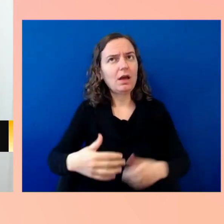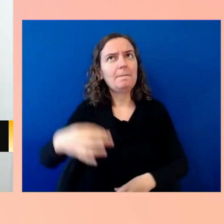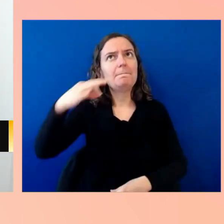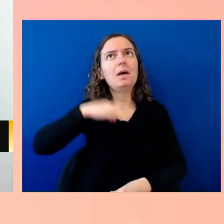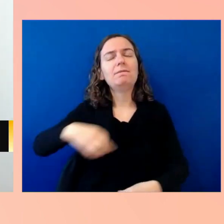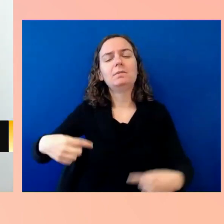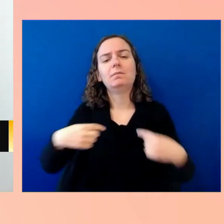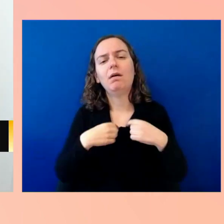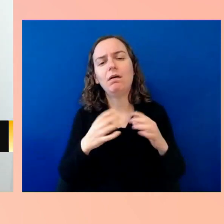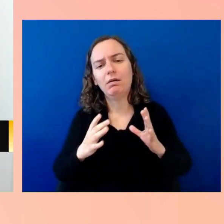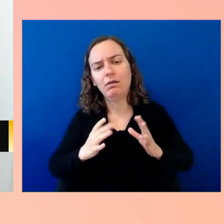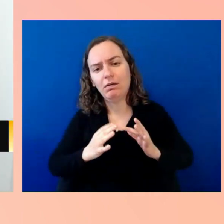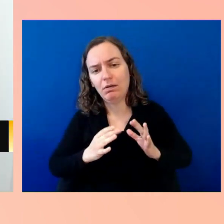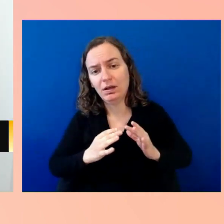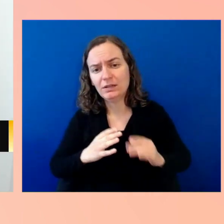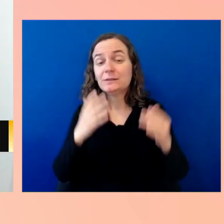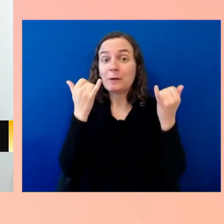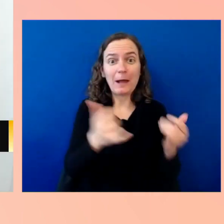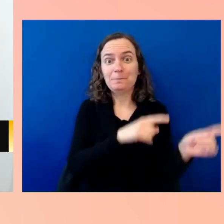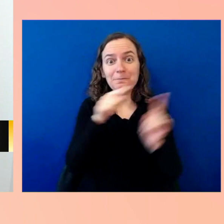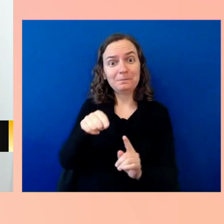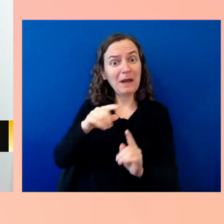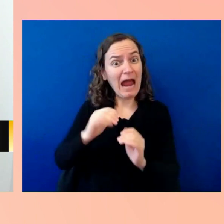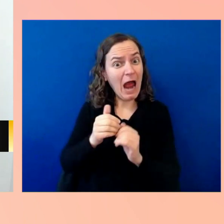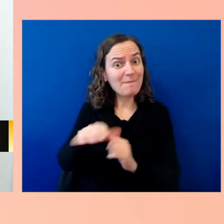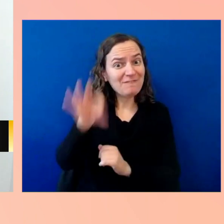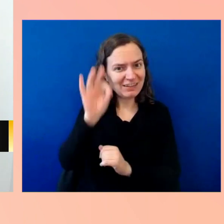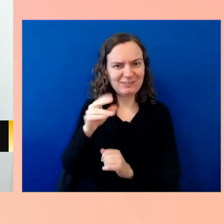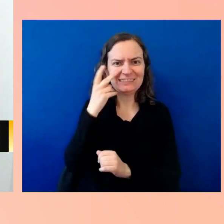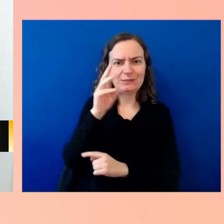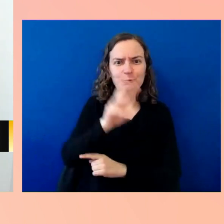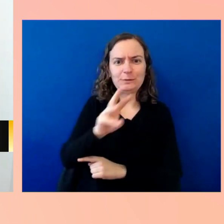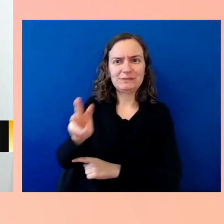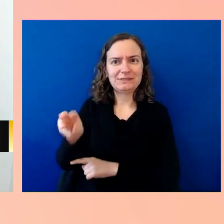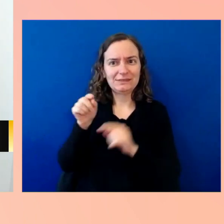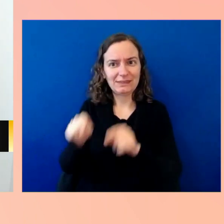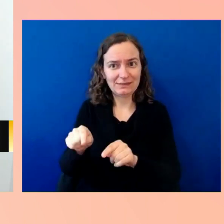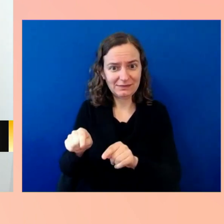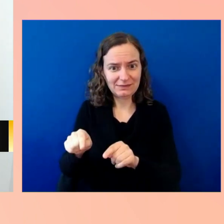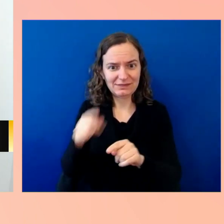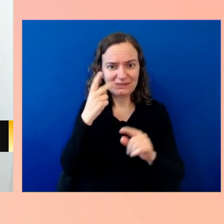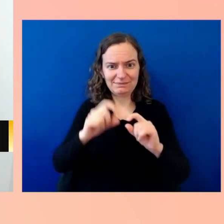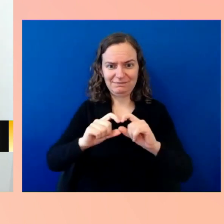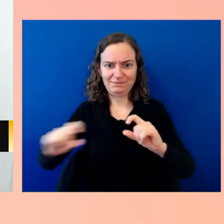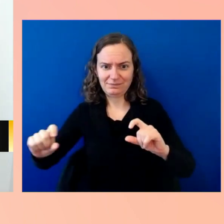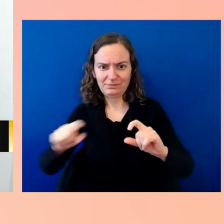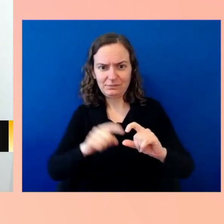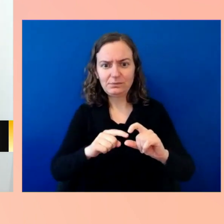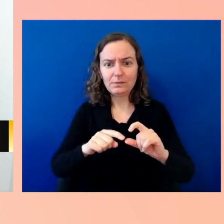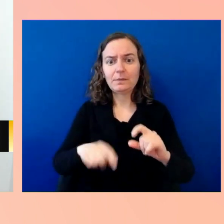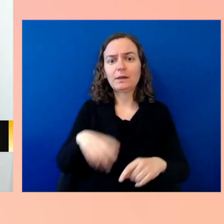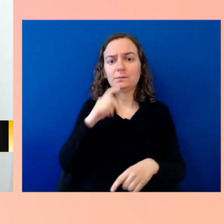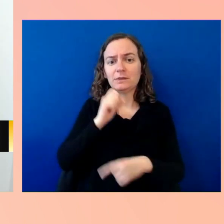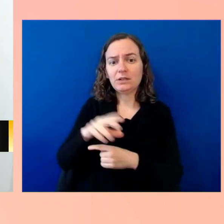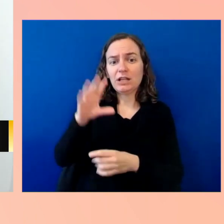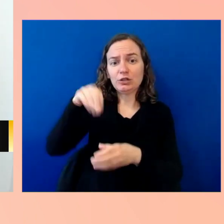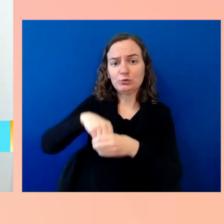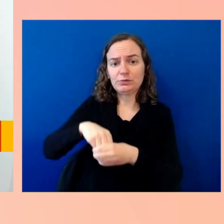Go to inclusive.Microsoft.design to download the toolkit. If you want to learn more right after this break, join us for a deep dive in